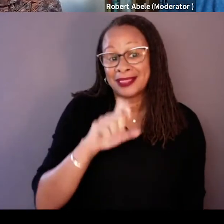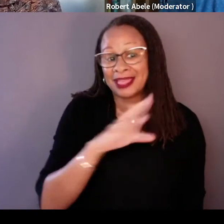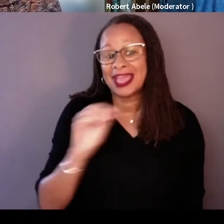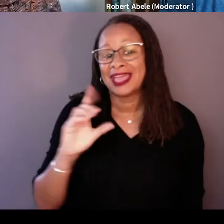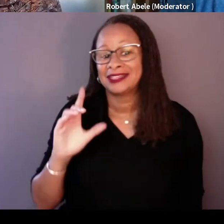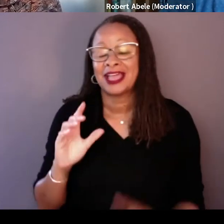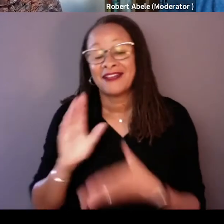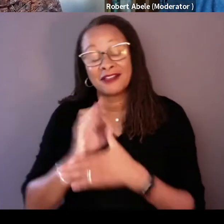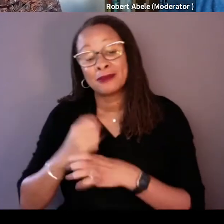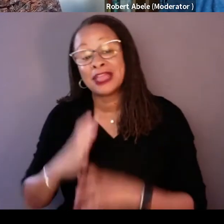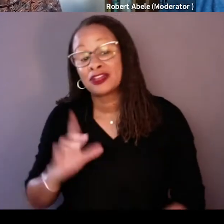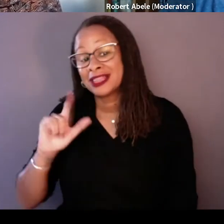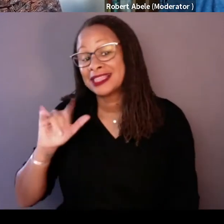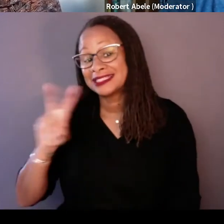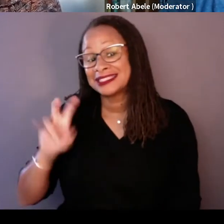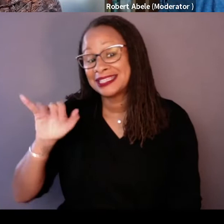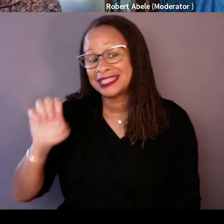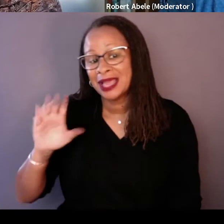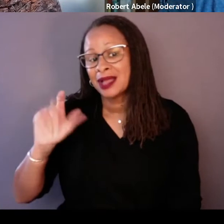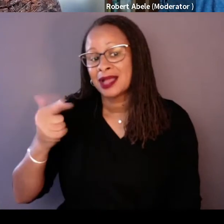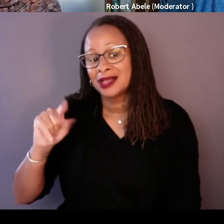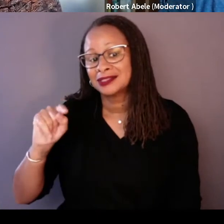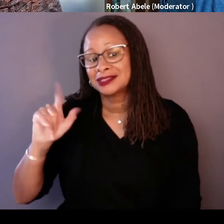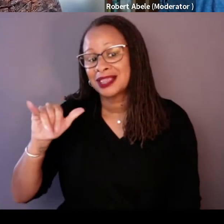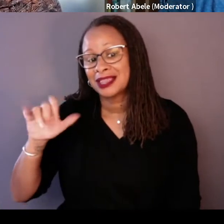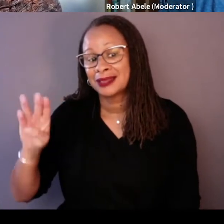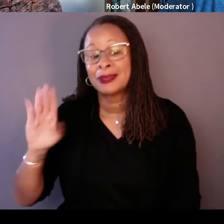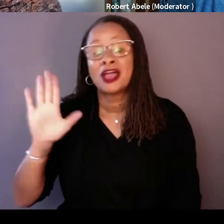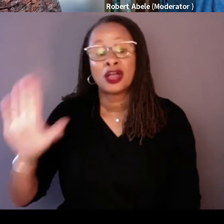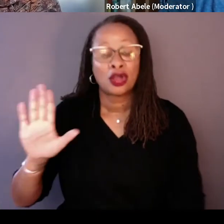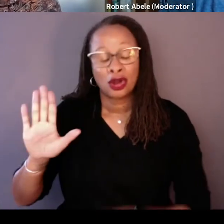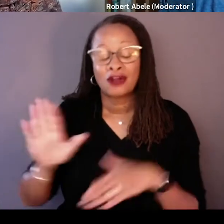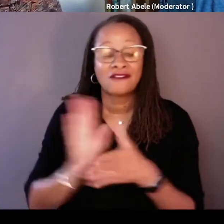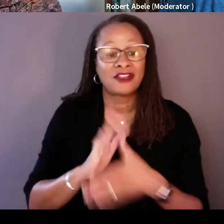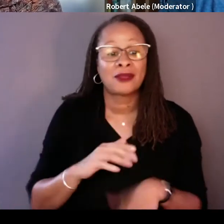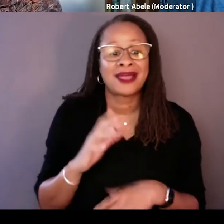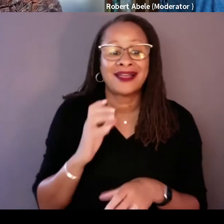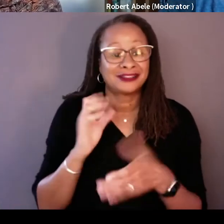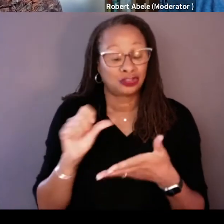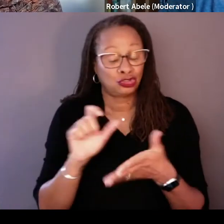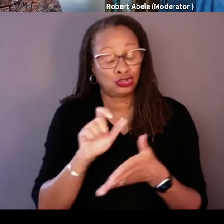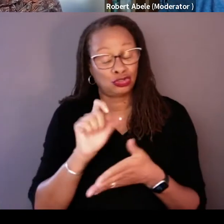whose film, "Turn Every Page," premiered at Tribeca Film Festival earlier this year. Before we get started, as always,